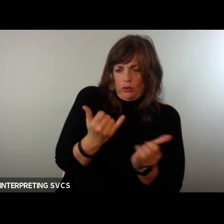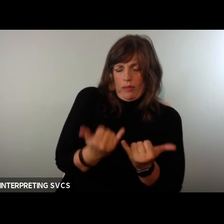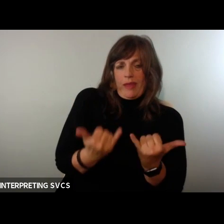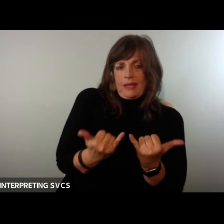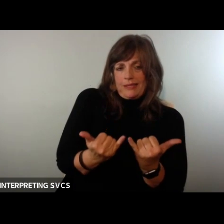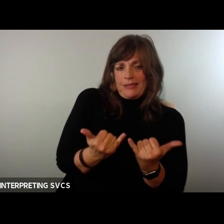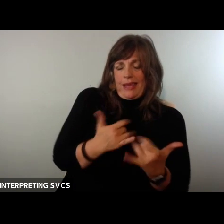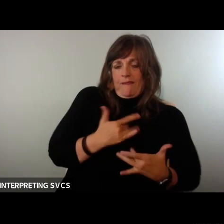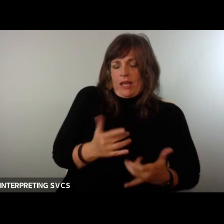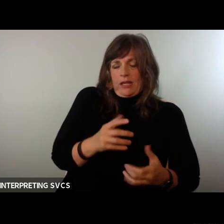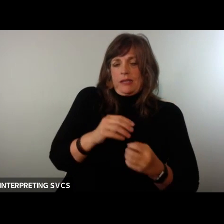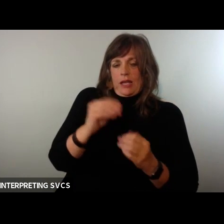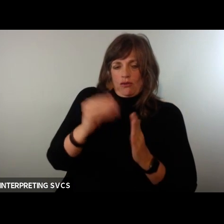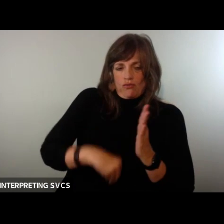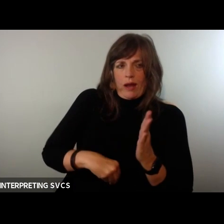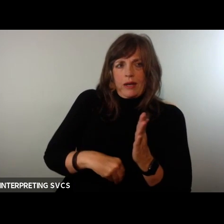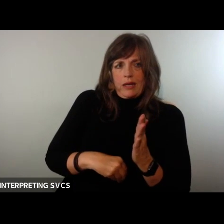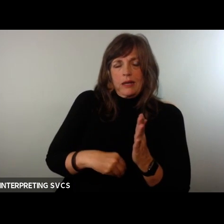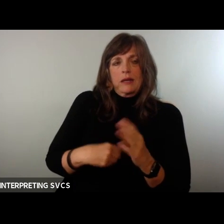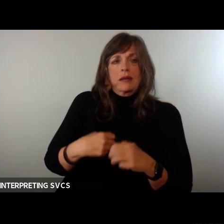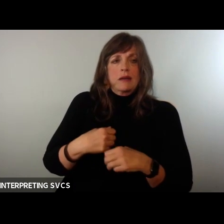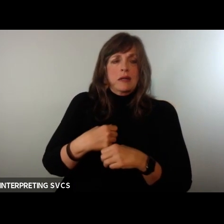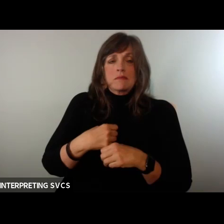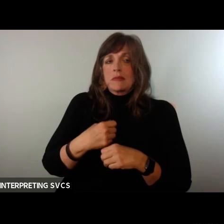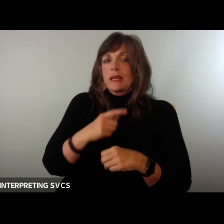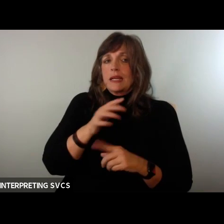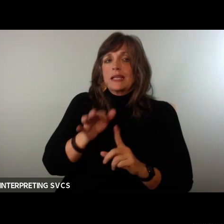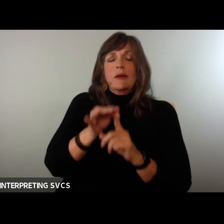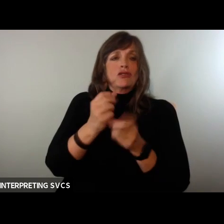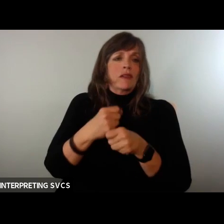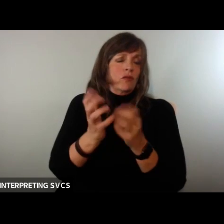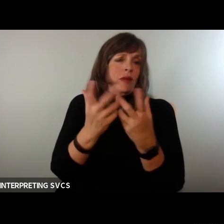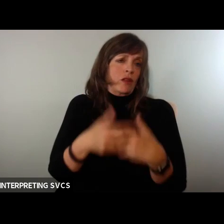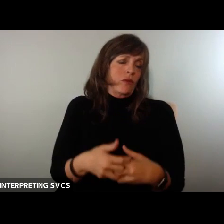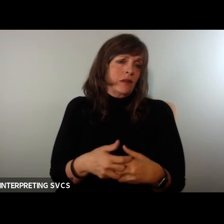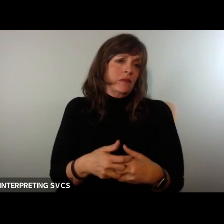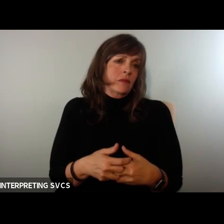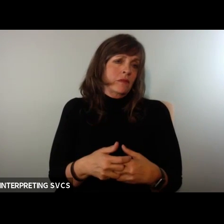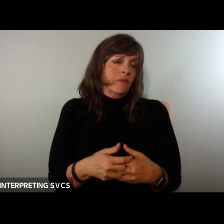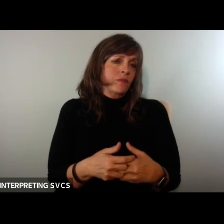to this contract and arrangement. I am not unfortunately a labor attorney